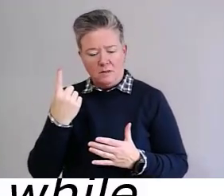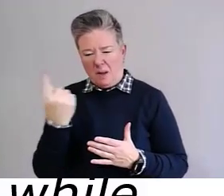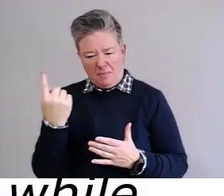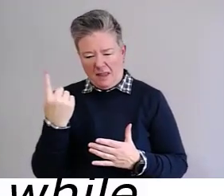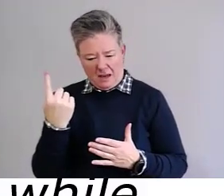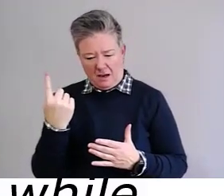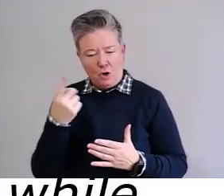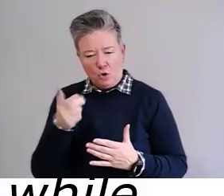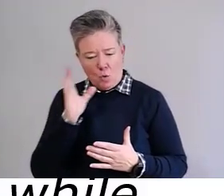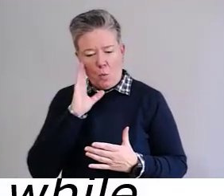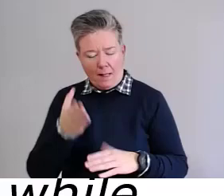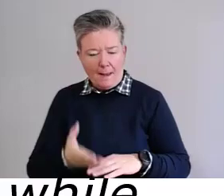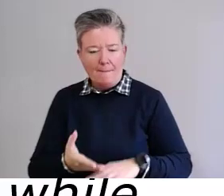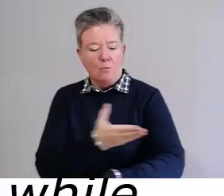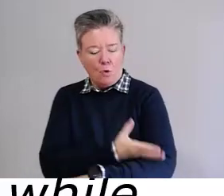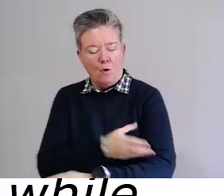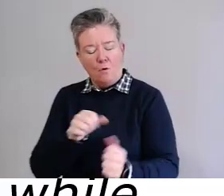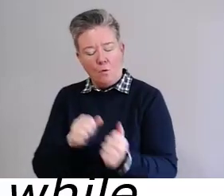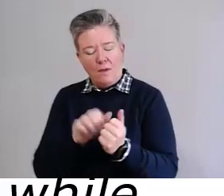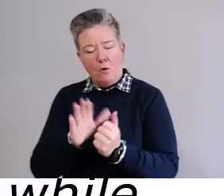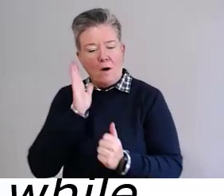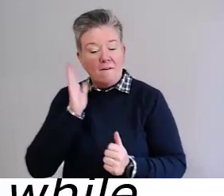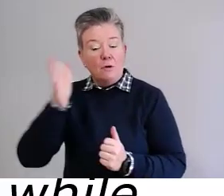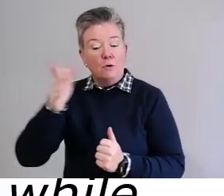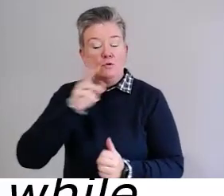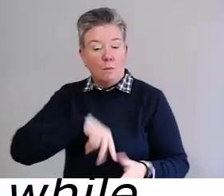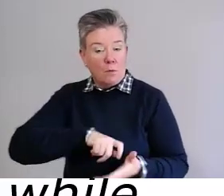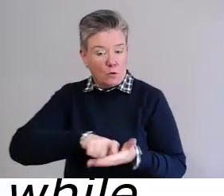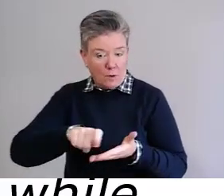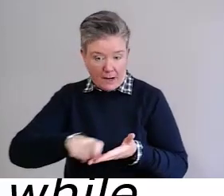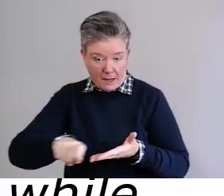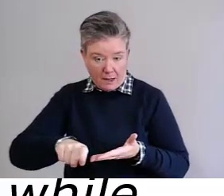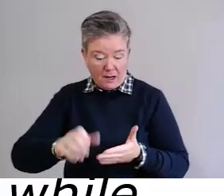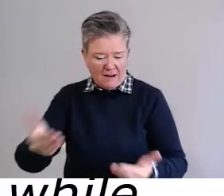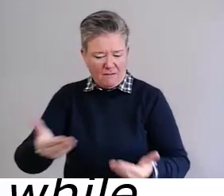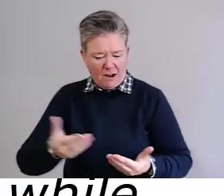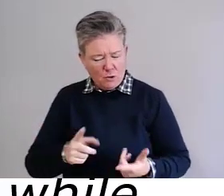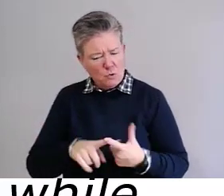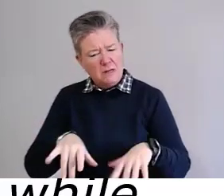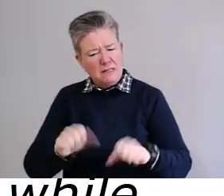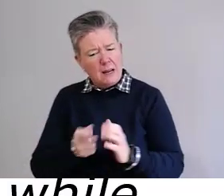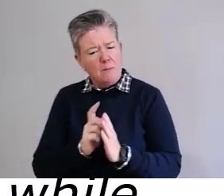that you will improve in your future report writing. We invite you to just take a brief moment